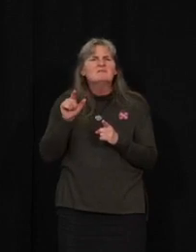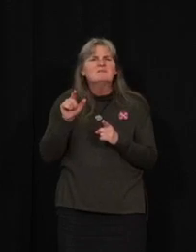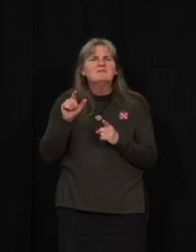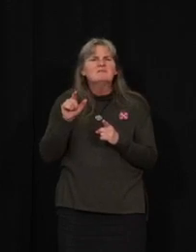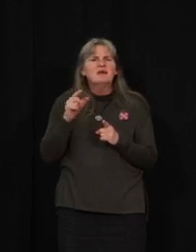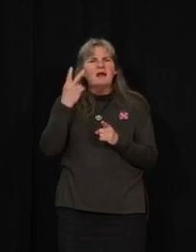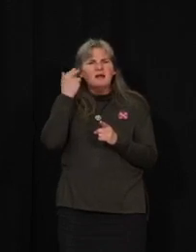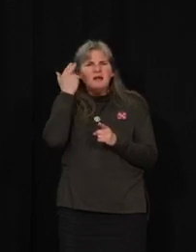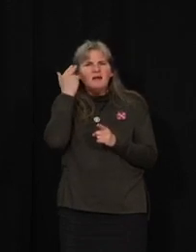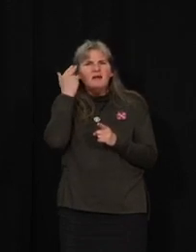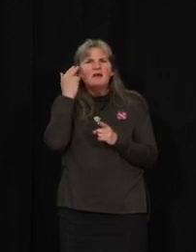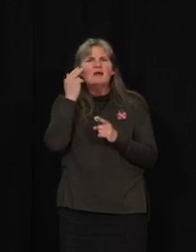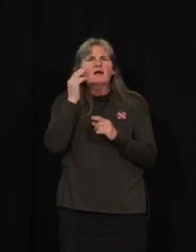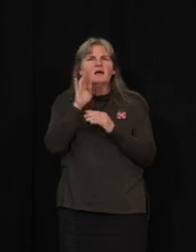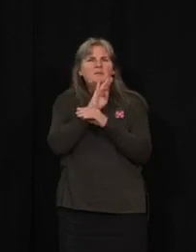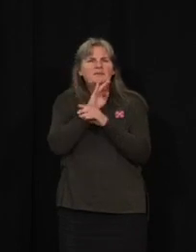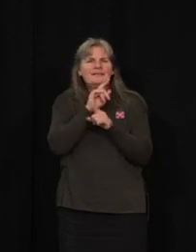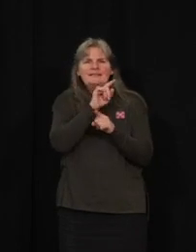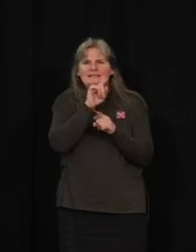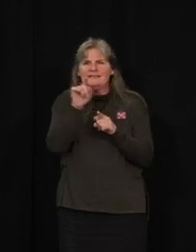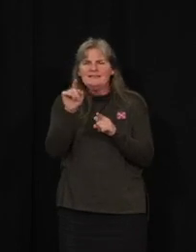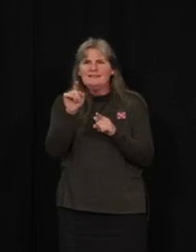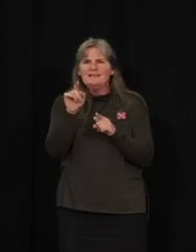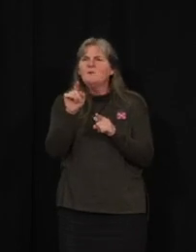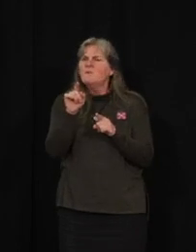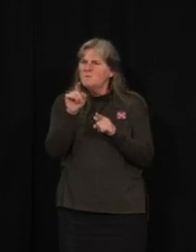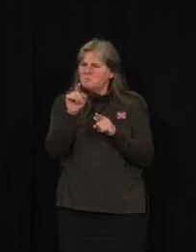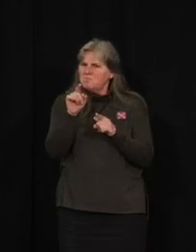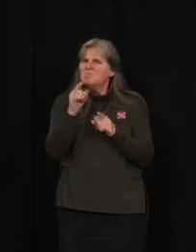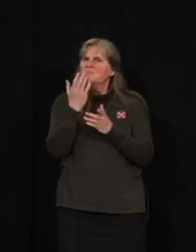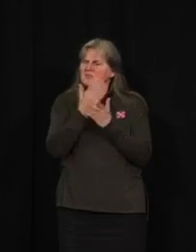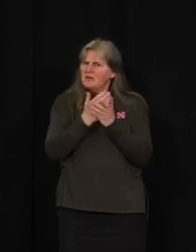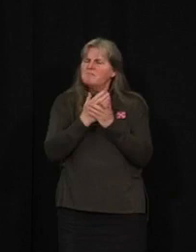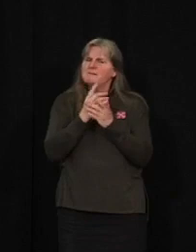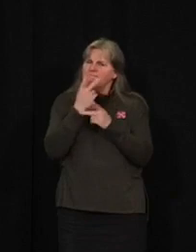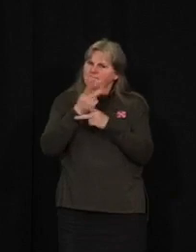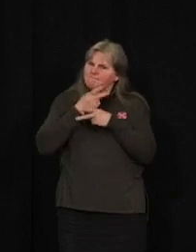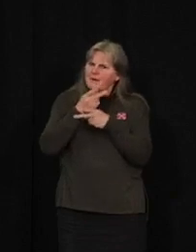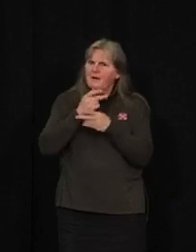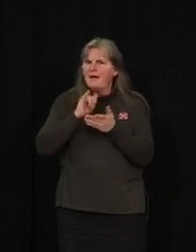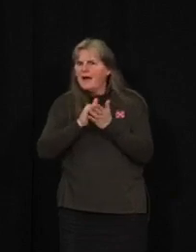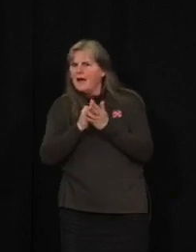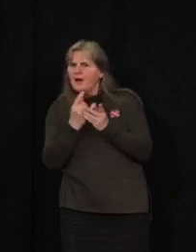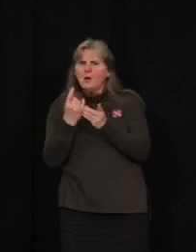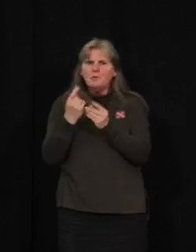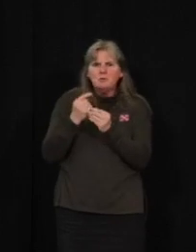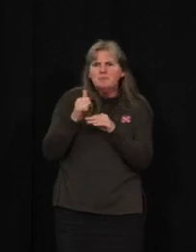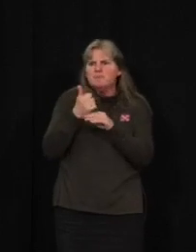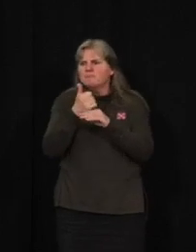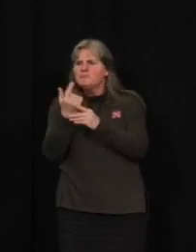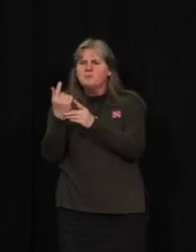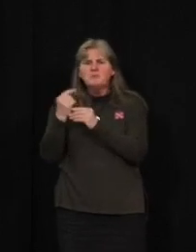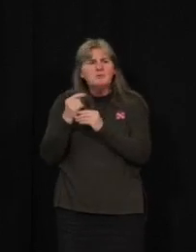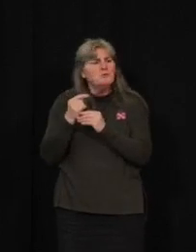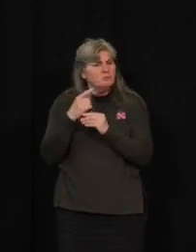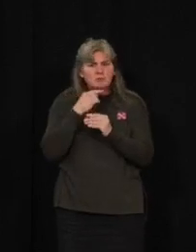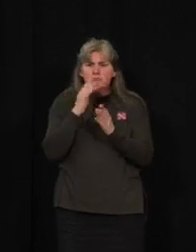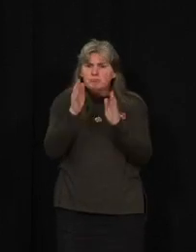has been some very thoughtful planning on their part. I must say. So we are definitely paying attention.